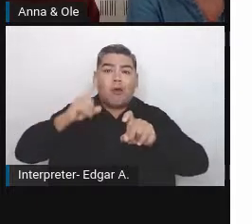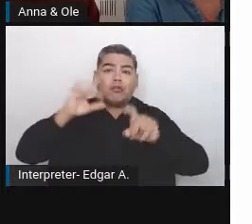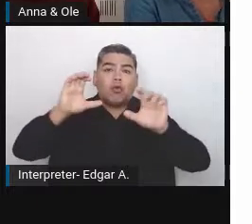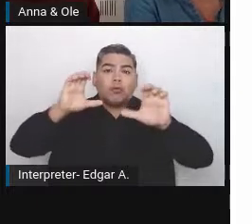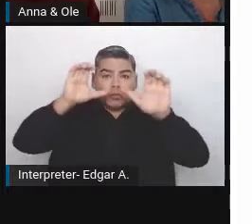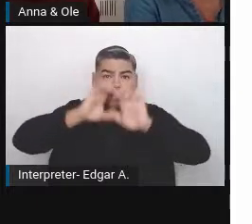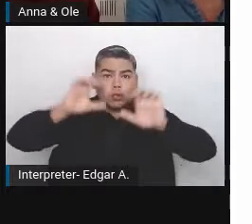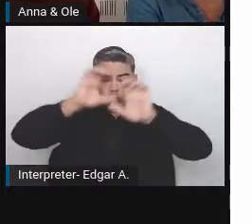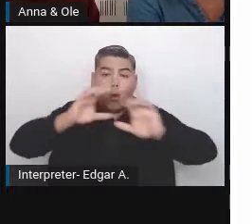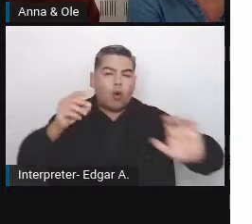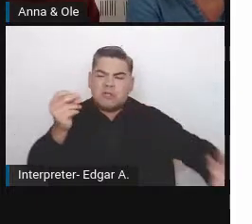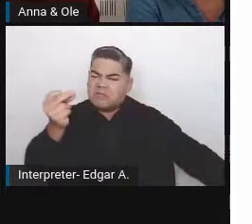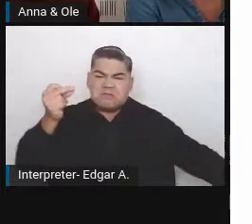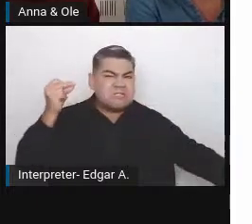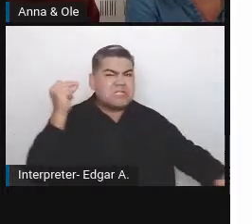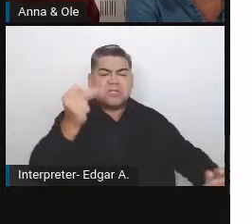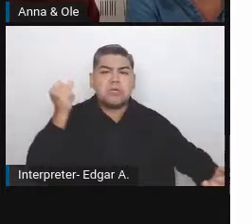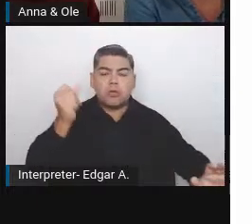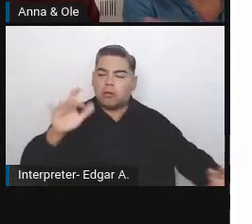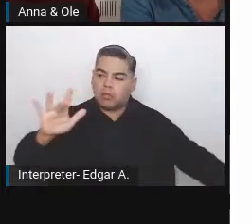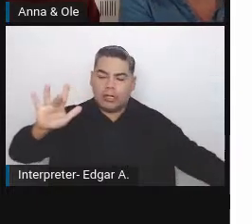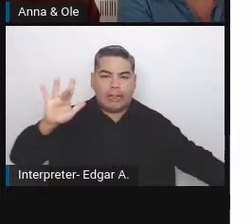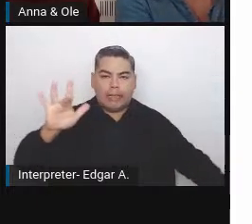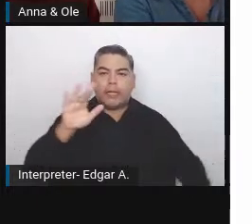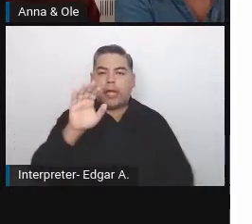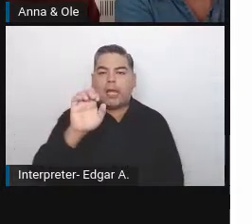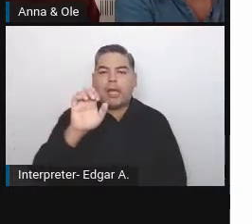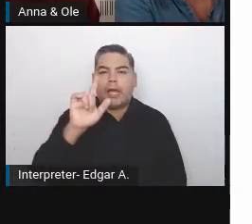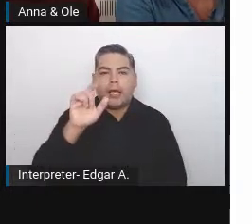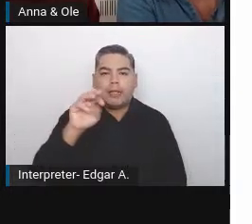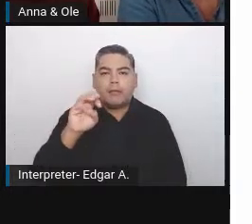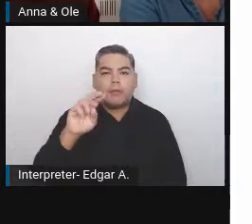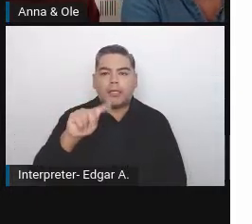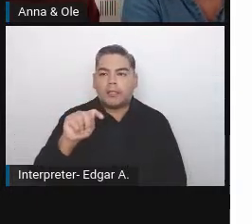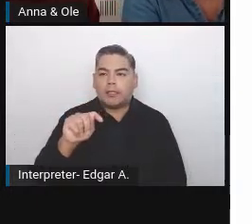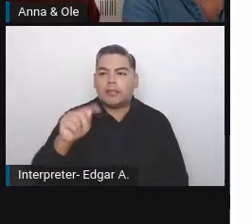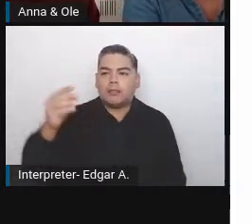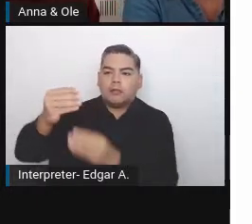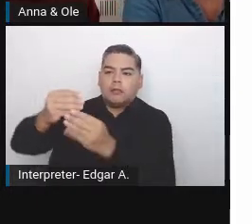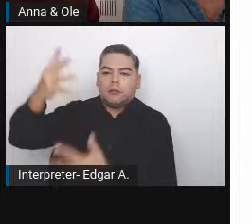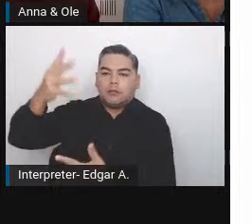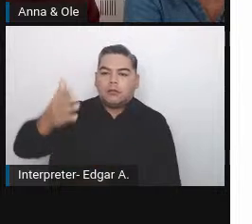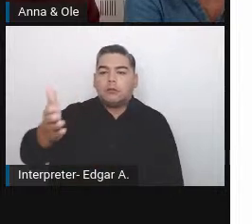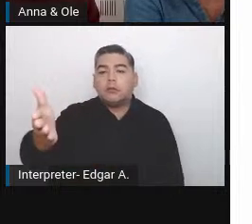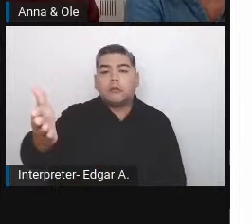know some users get in and they use arrow down to look at the page. But in this test we could also see that they went for